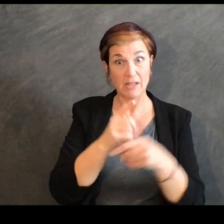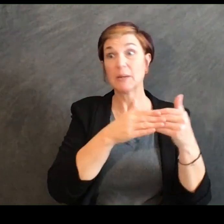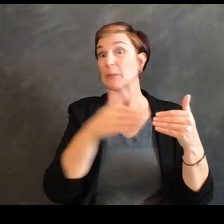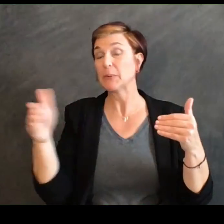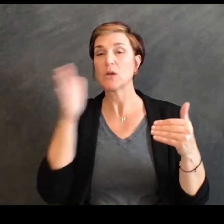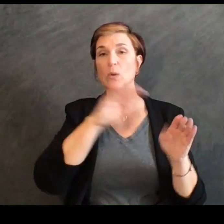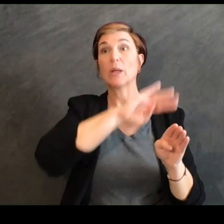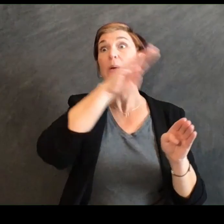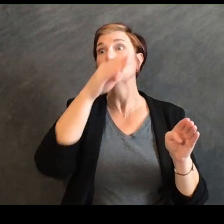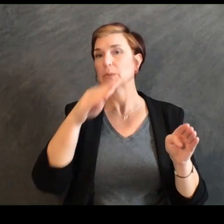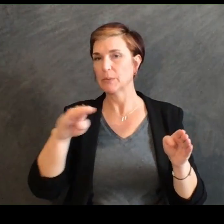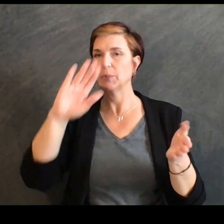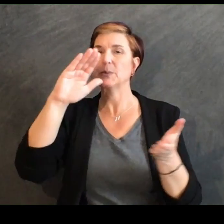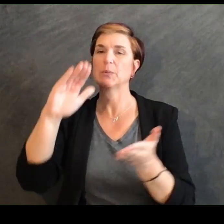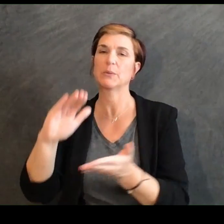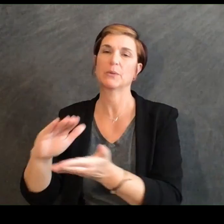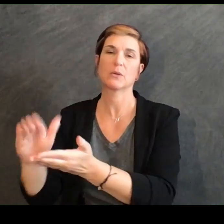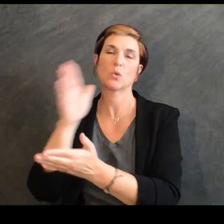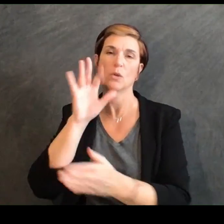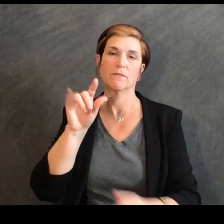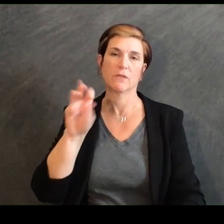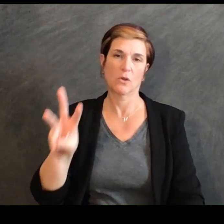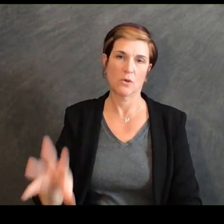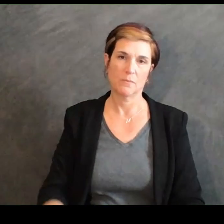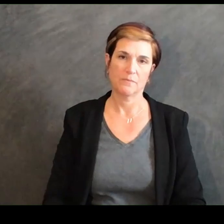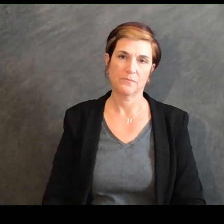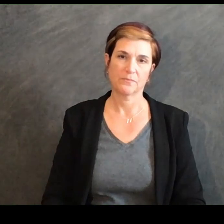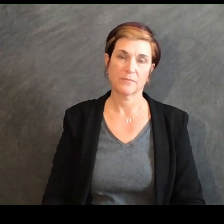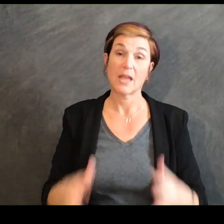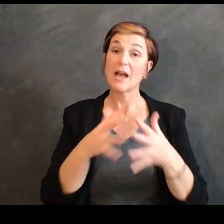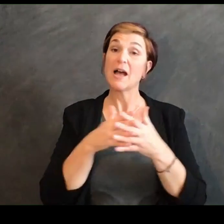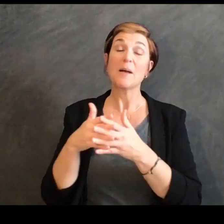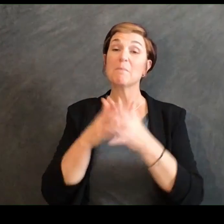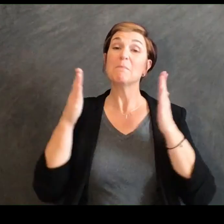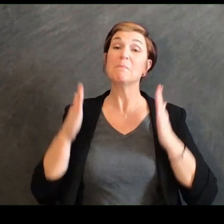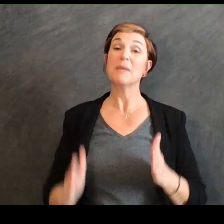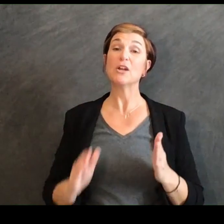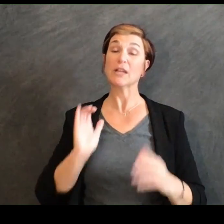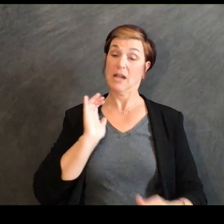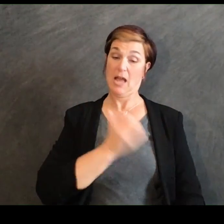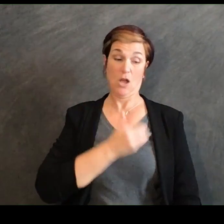true character of America always shines through we live in the company of the